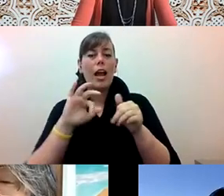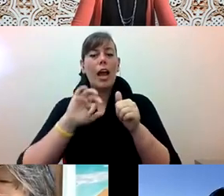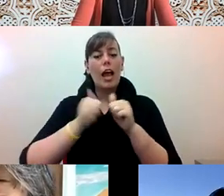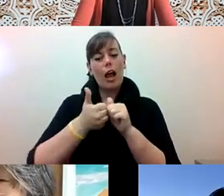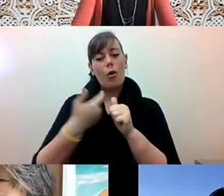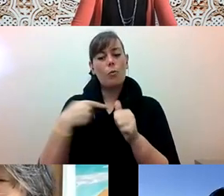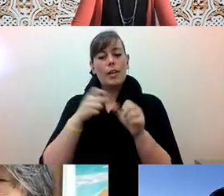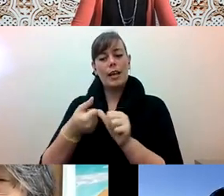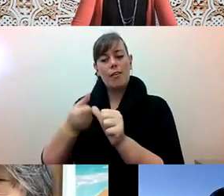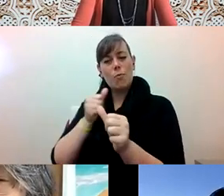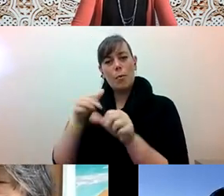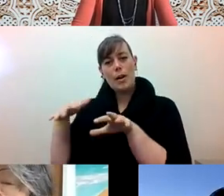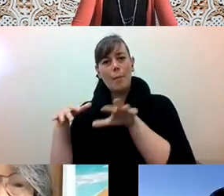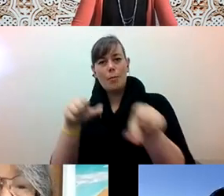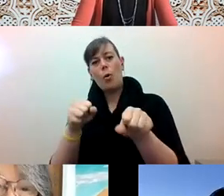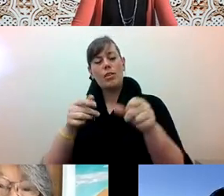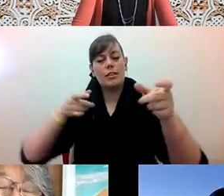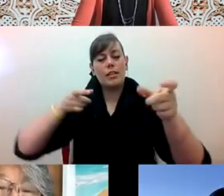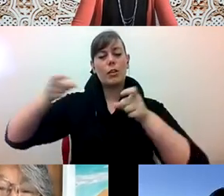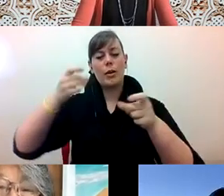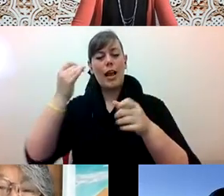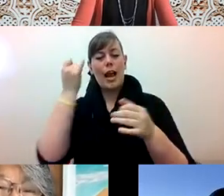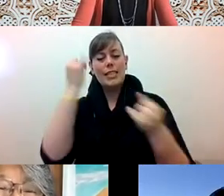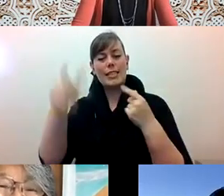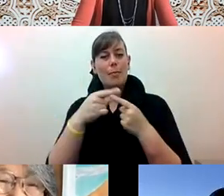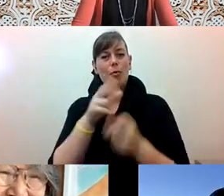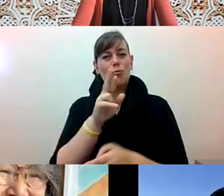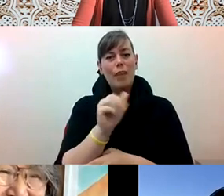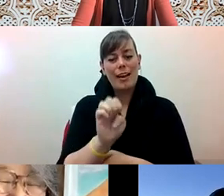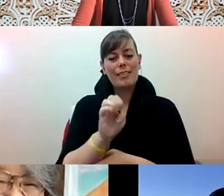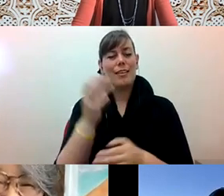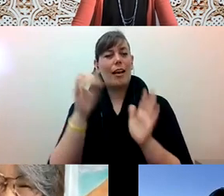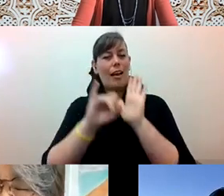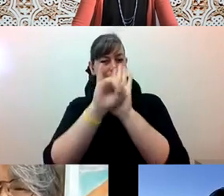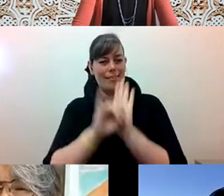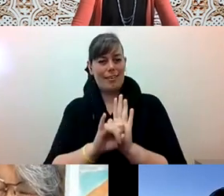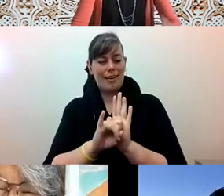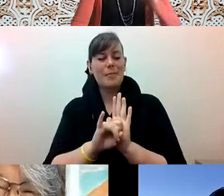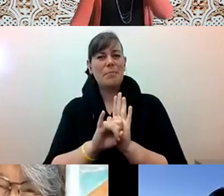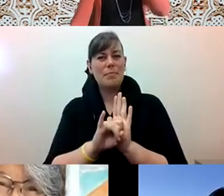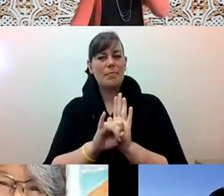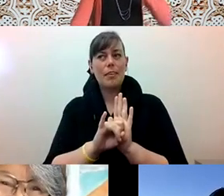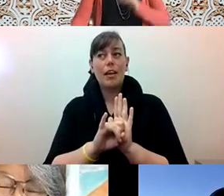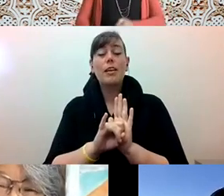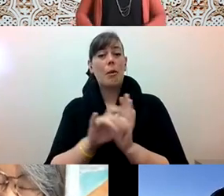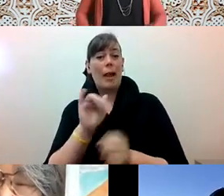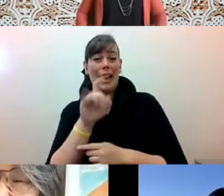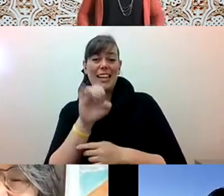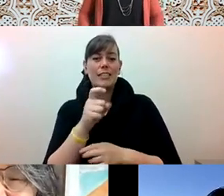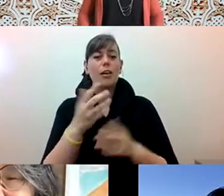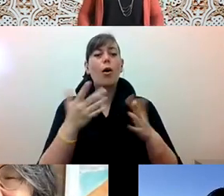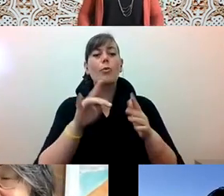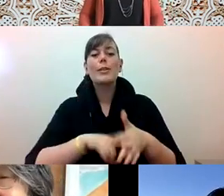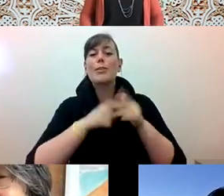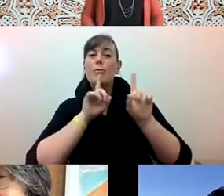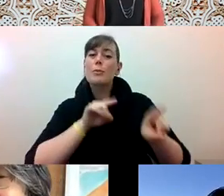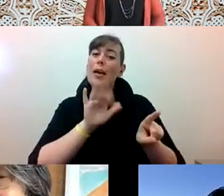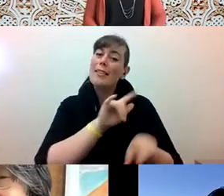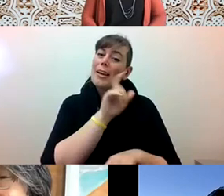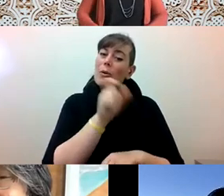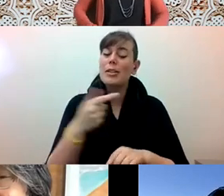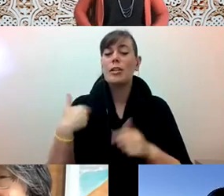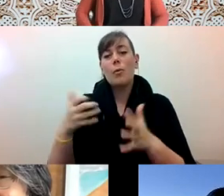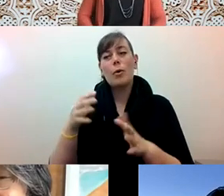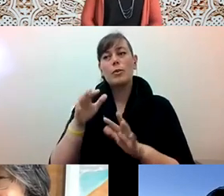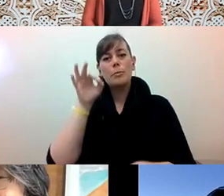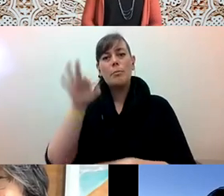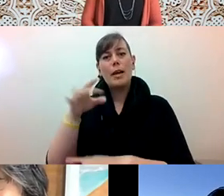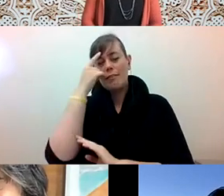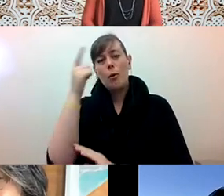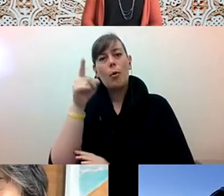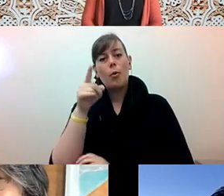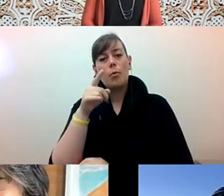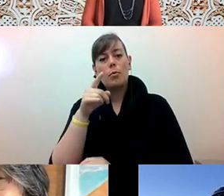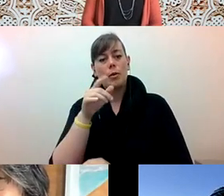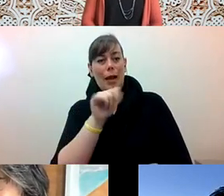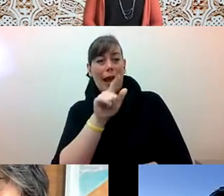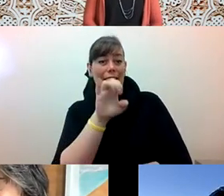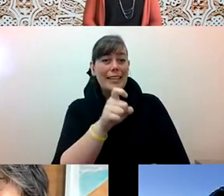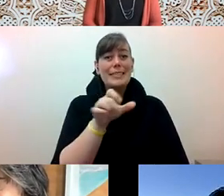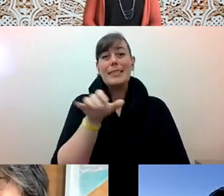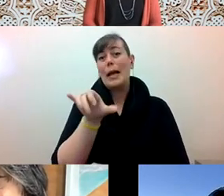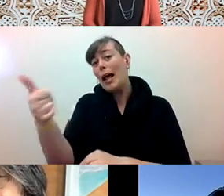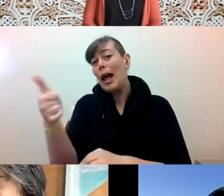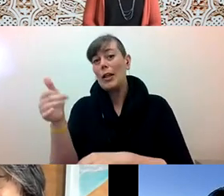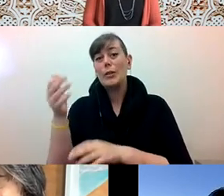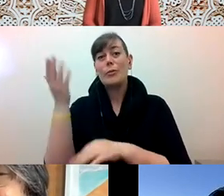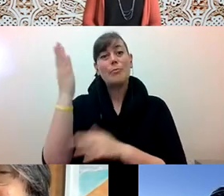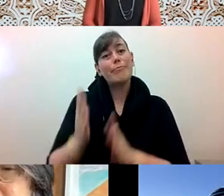Kyle Livie (he/him/his): slash imperialist taxonomies of race and identity? And Alex already took a stab and started responding to this question, but I wanted to throw it out to... to Alex again and to everyone else in case folks did not see that in the Q and A.